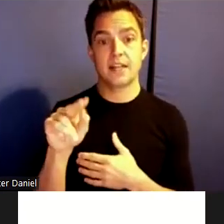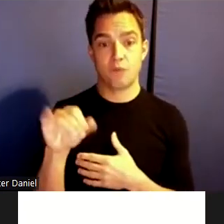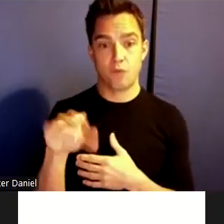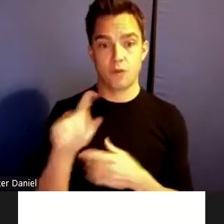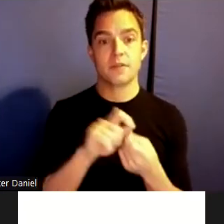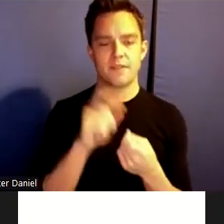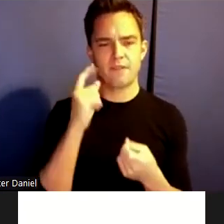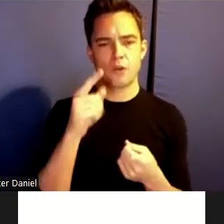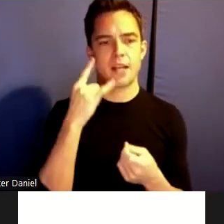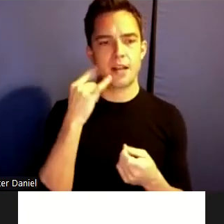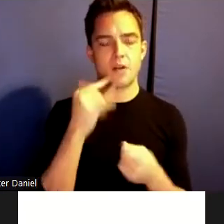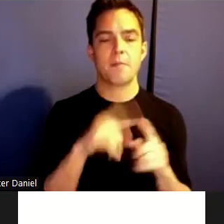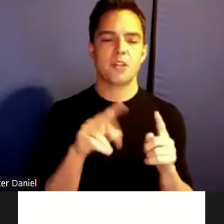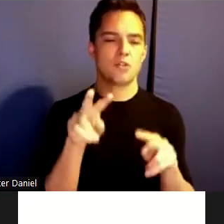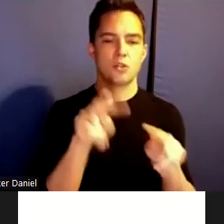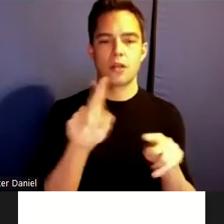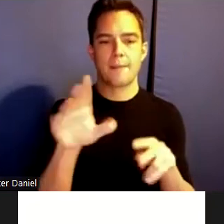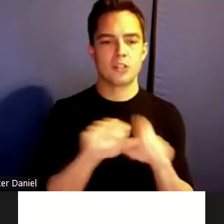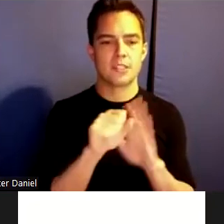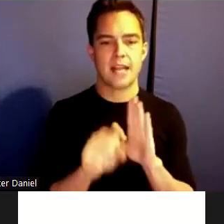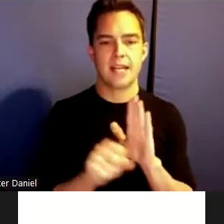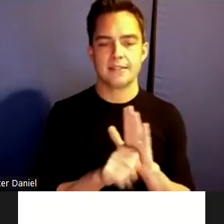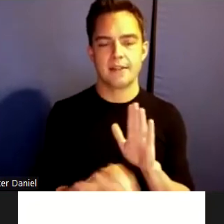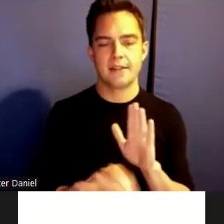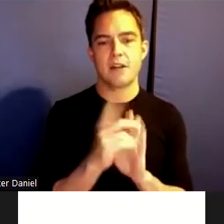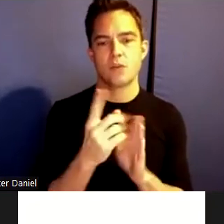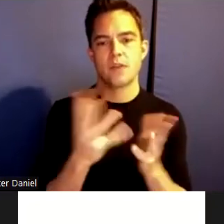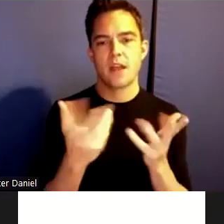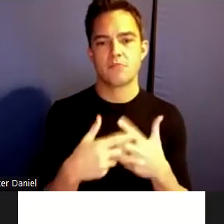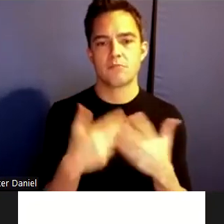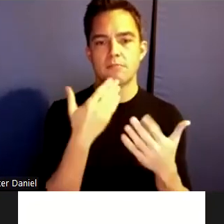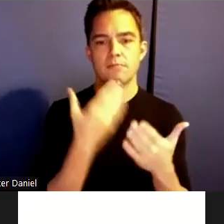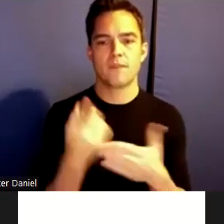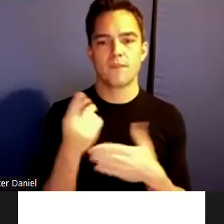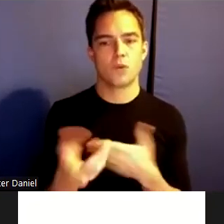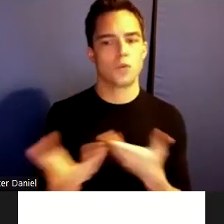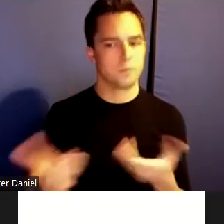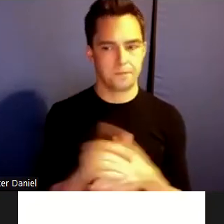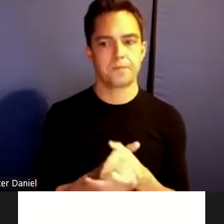you can always just look up your state and find one that that works for you. This form was